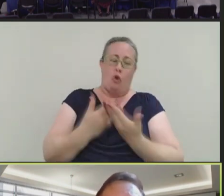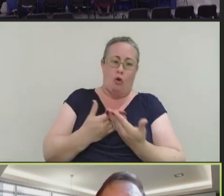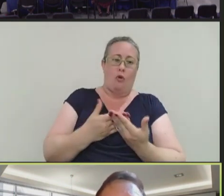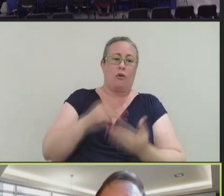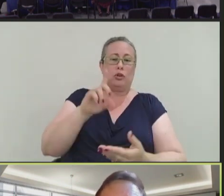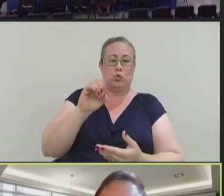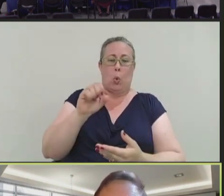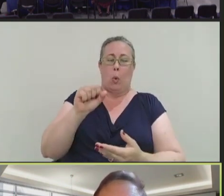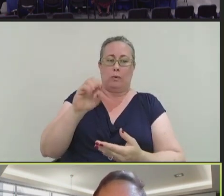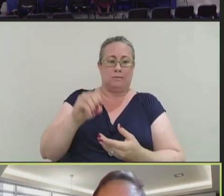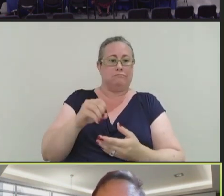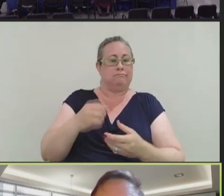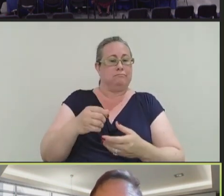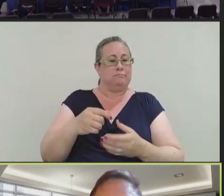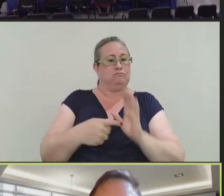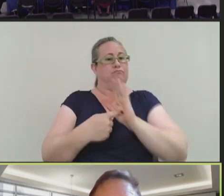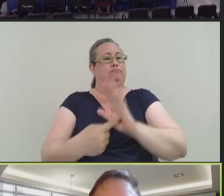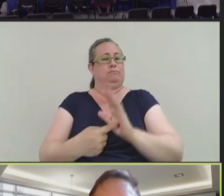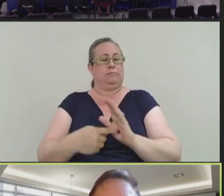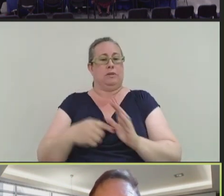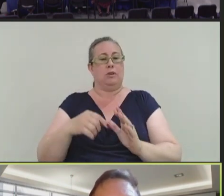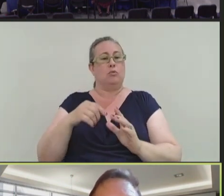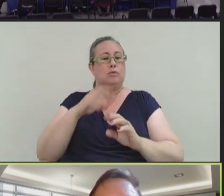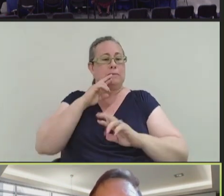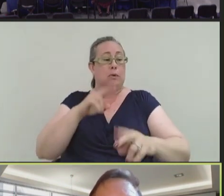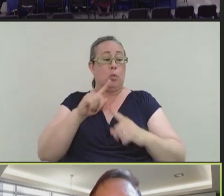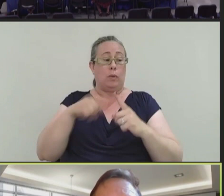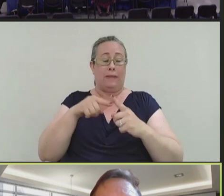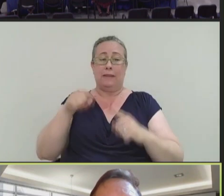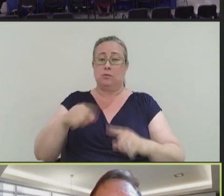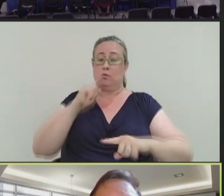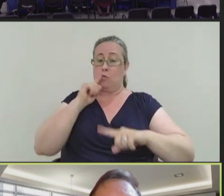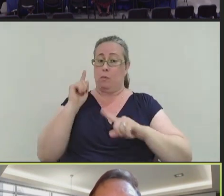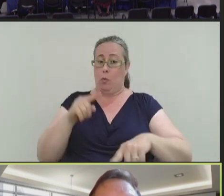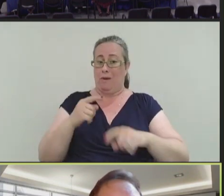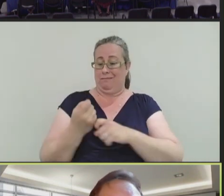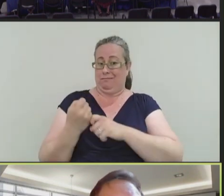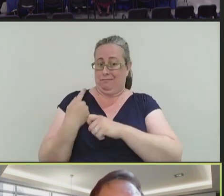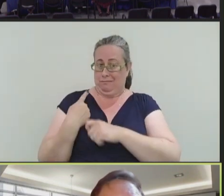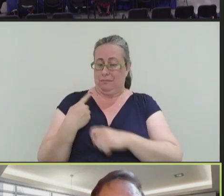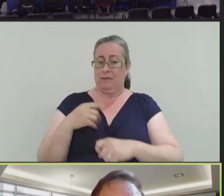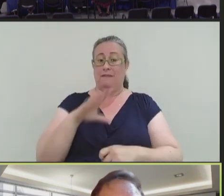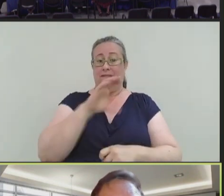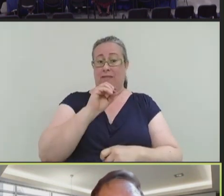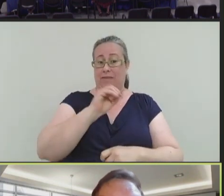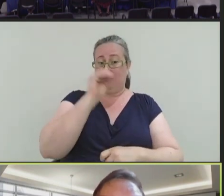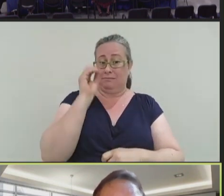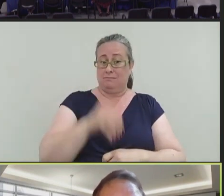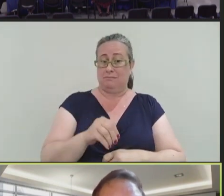And at the time of when this was reported last year, 50 percent of patients with stage three